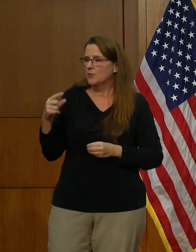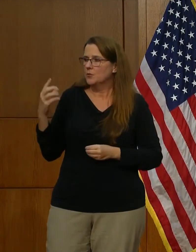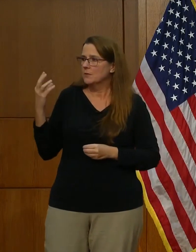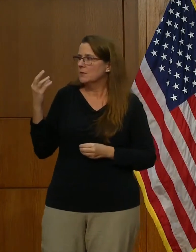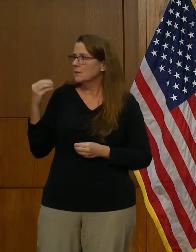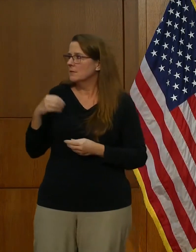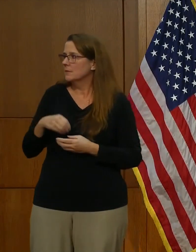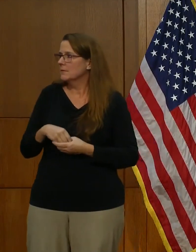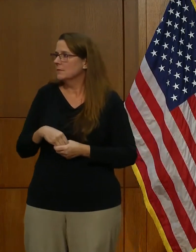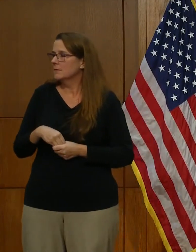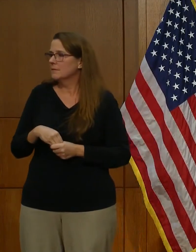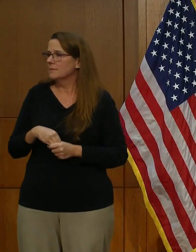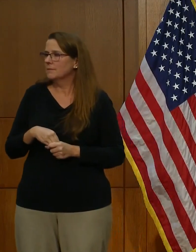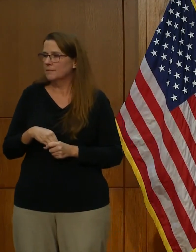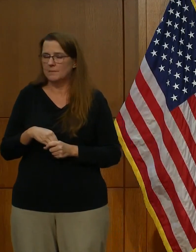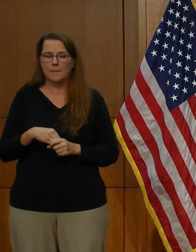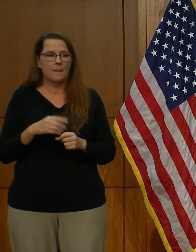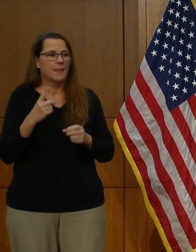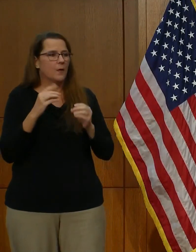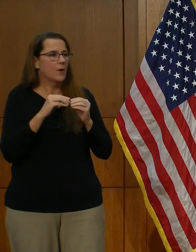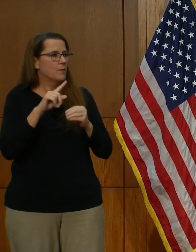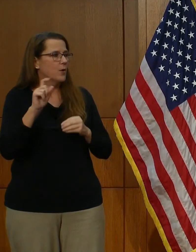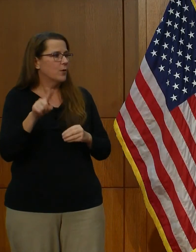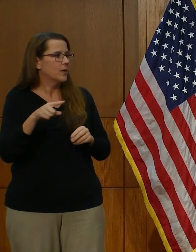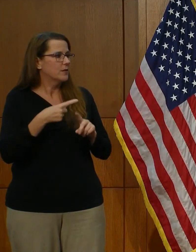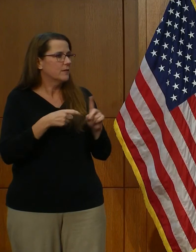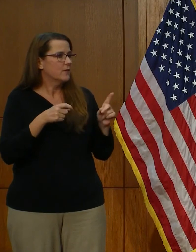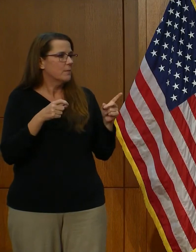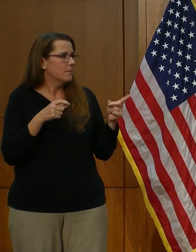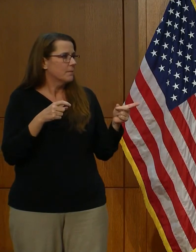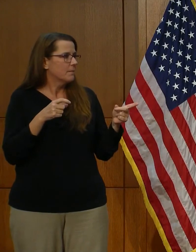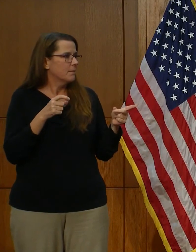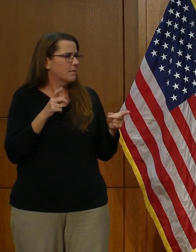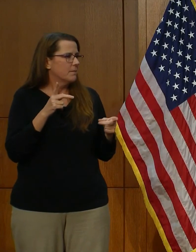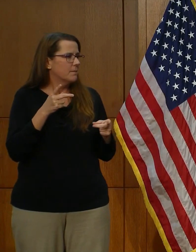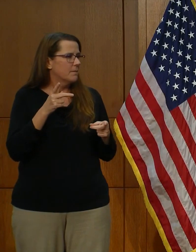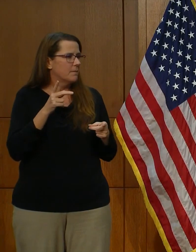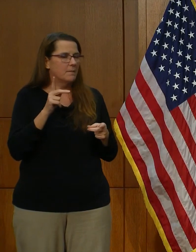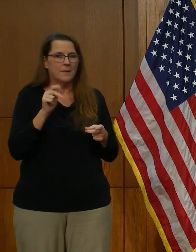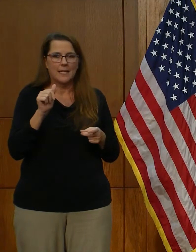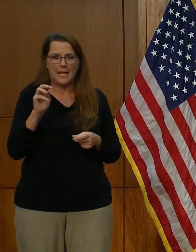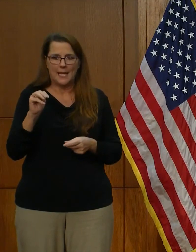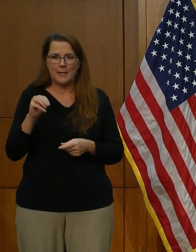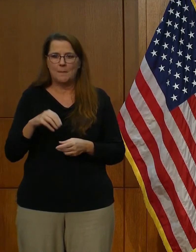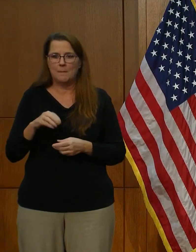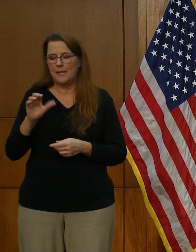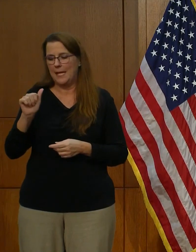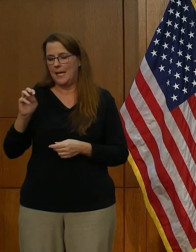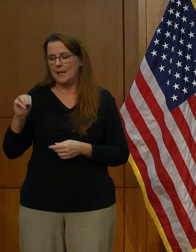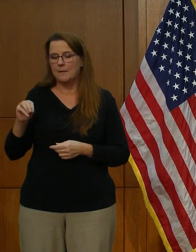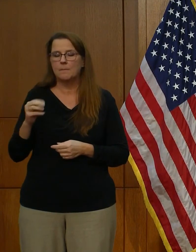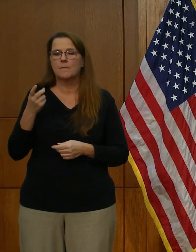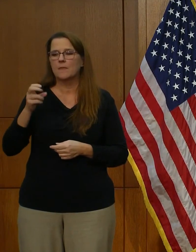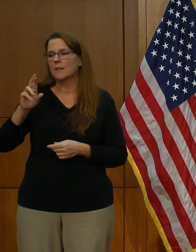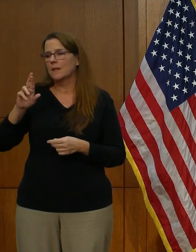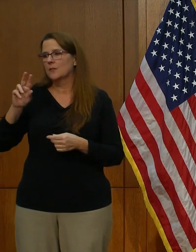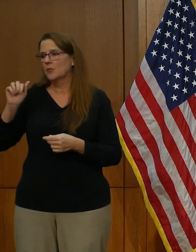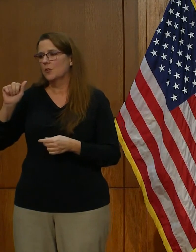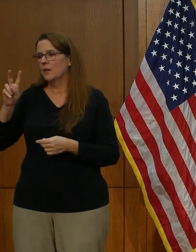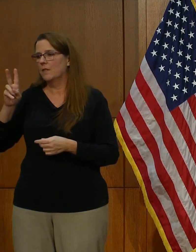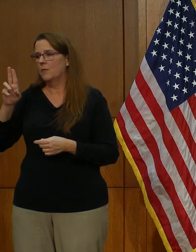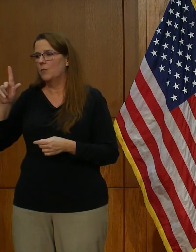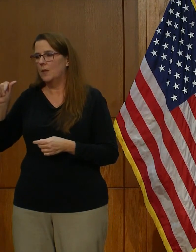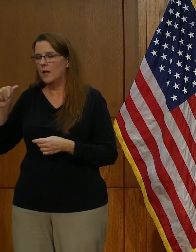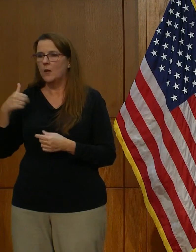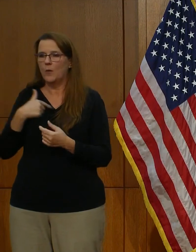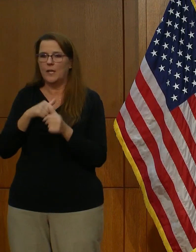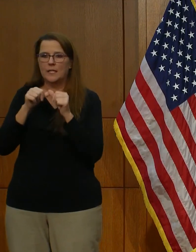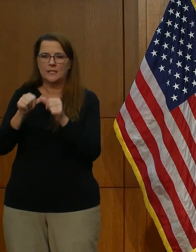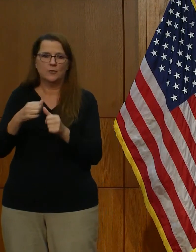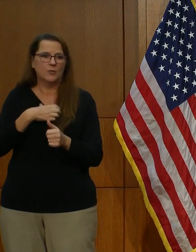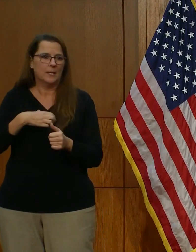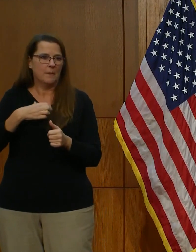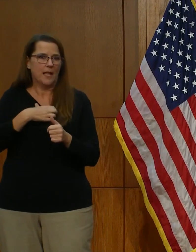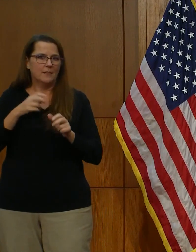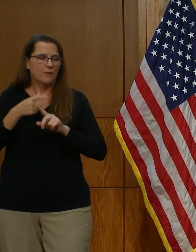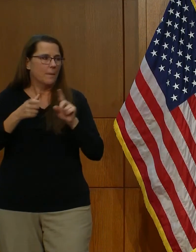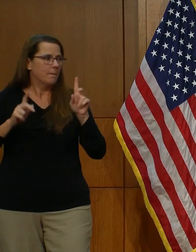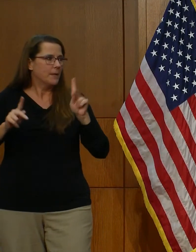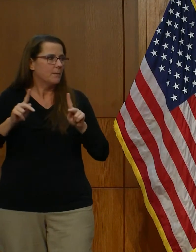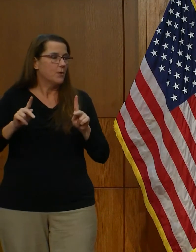MM. GOVERNMENT FOR DR AVILA